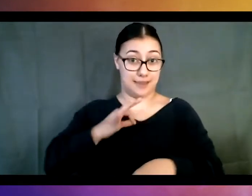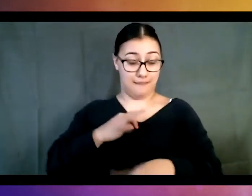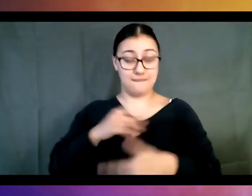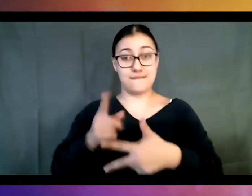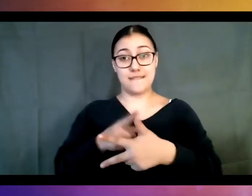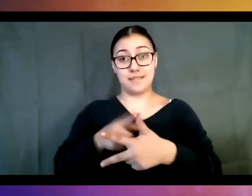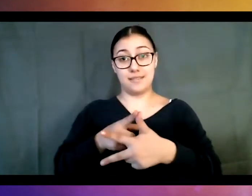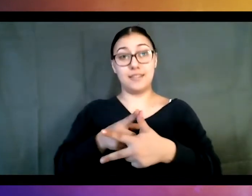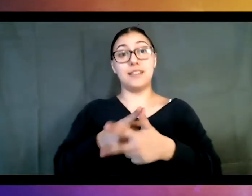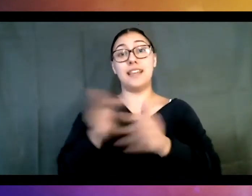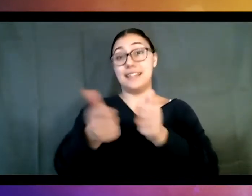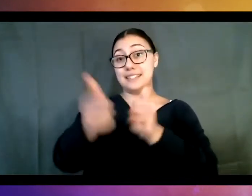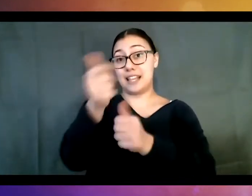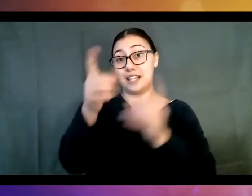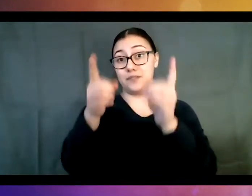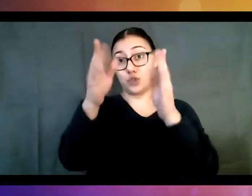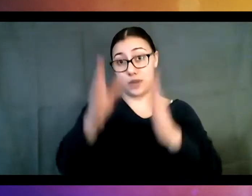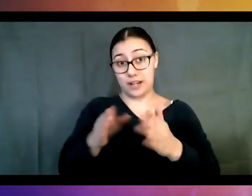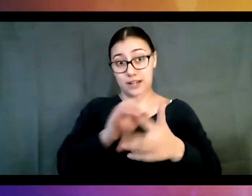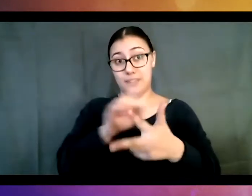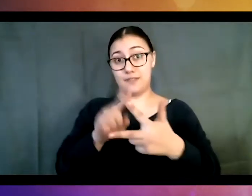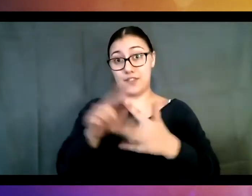and an Office Manager/Program Coordinator.